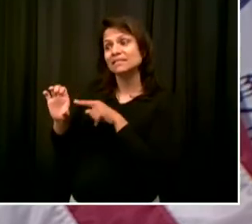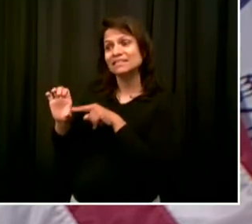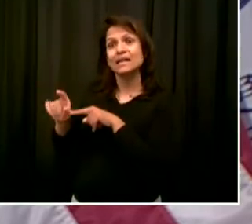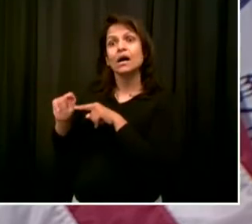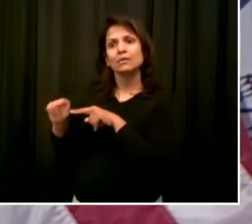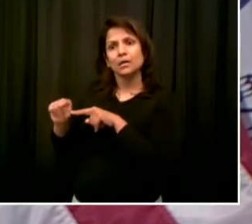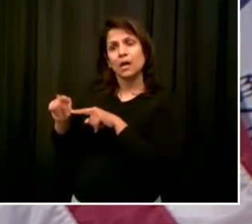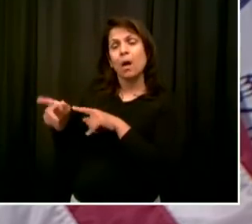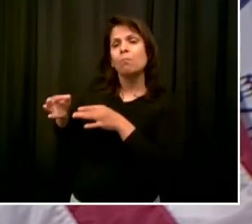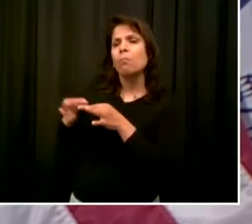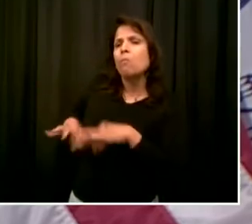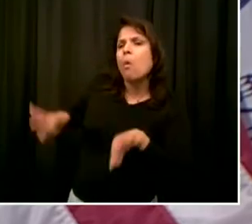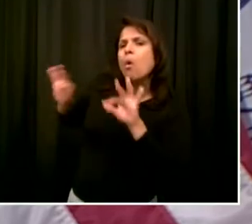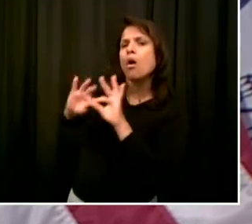THE P'S IS CRUCIAL.